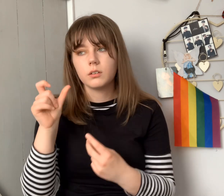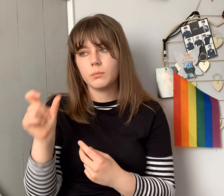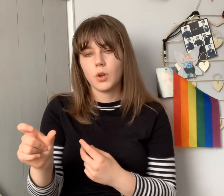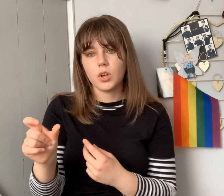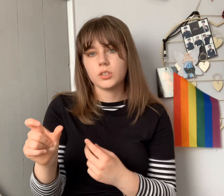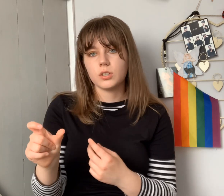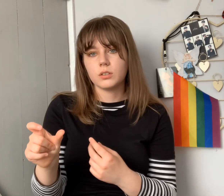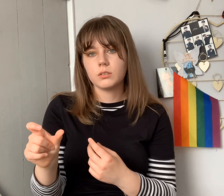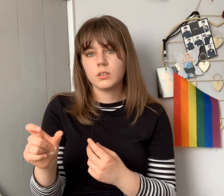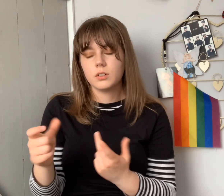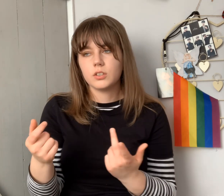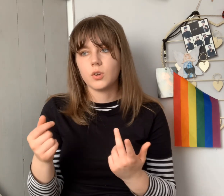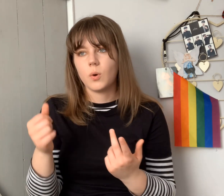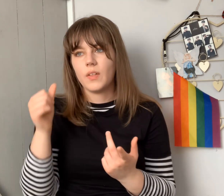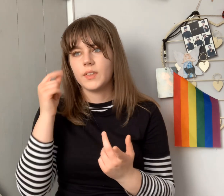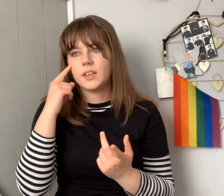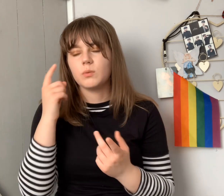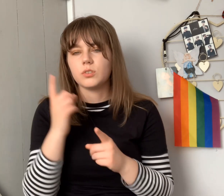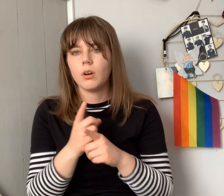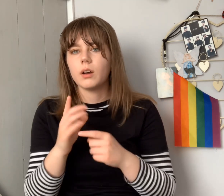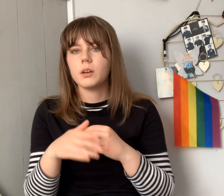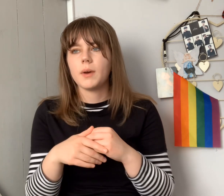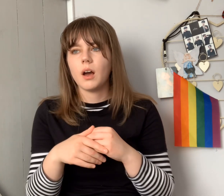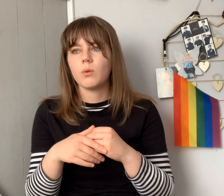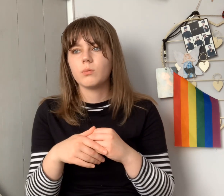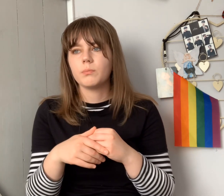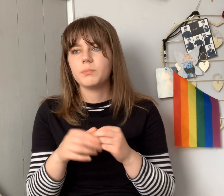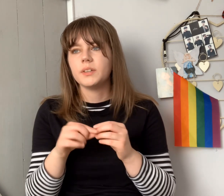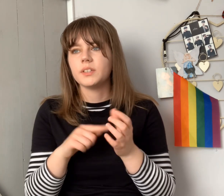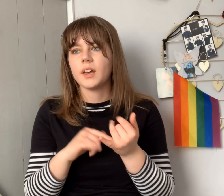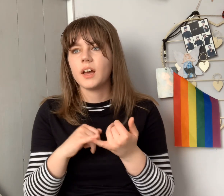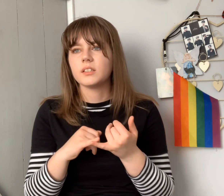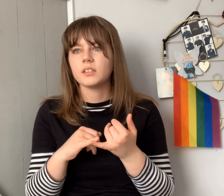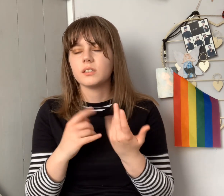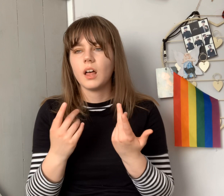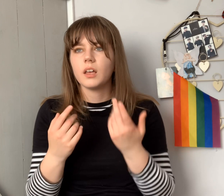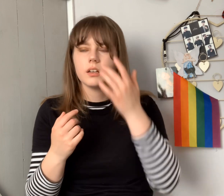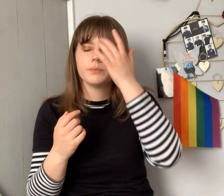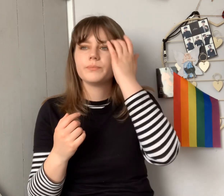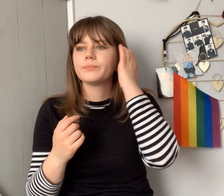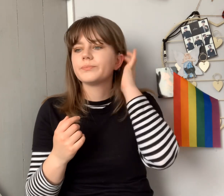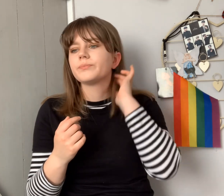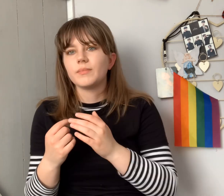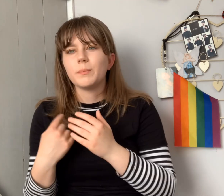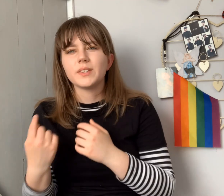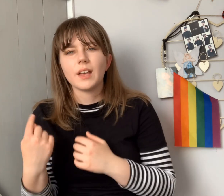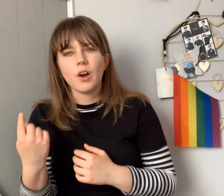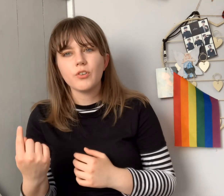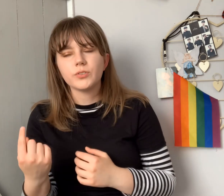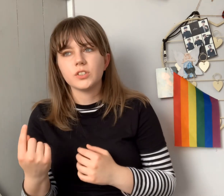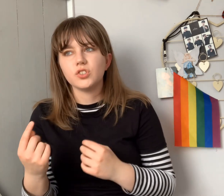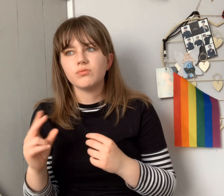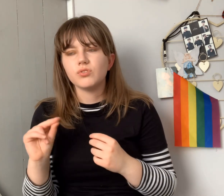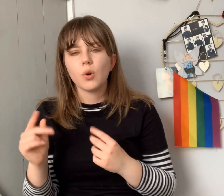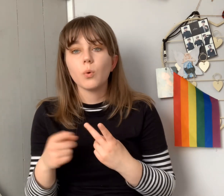I think he is talking about how BTS is themselves That there is no other BTS so